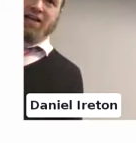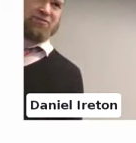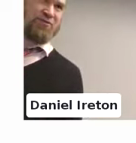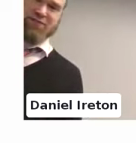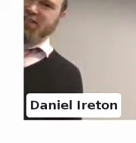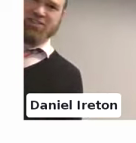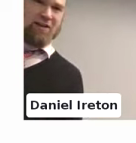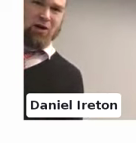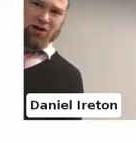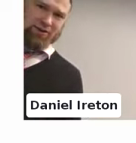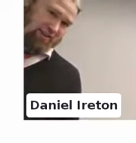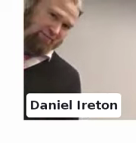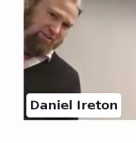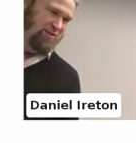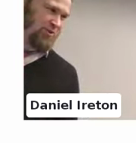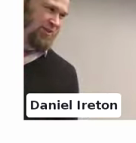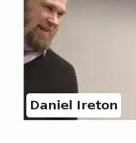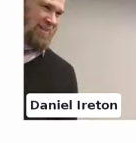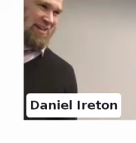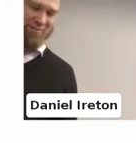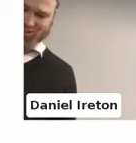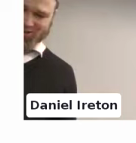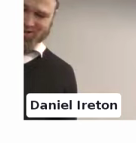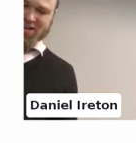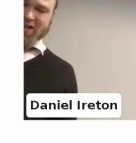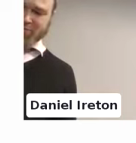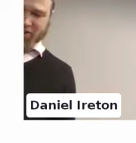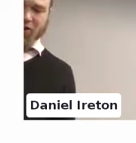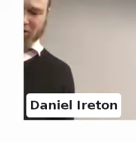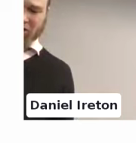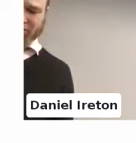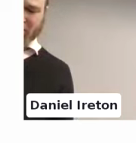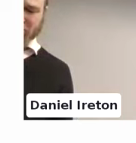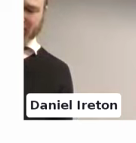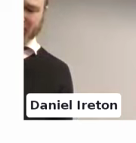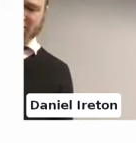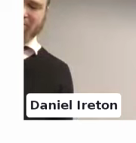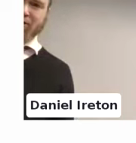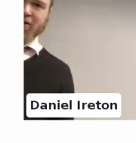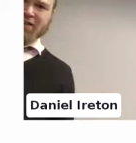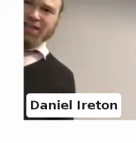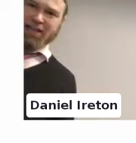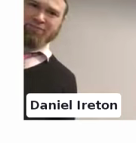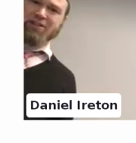This is from the Dr. Who flux.